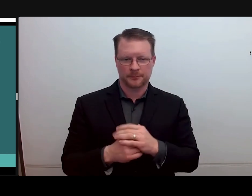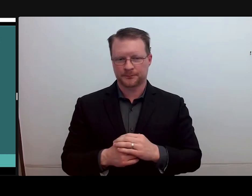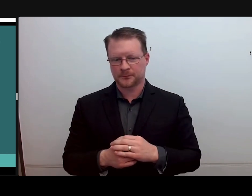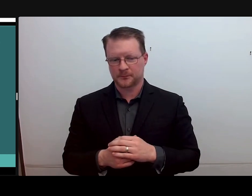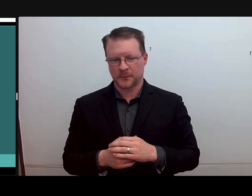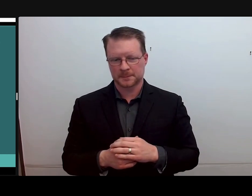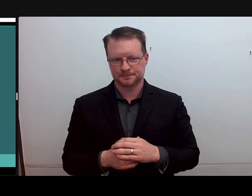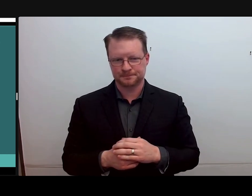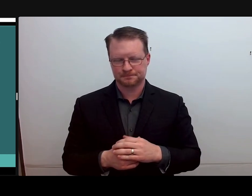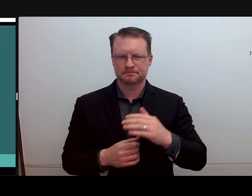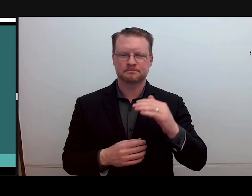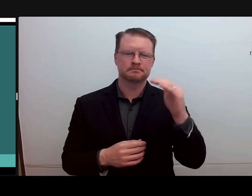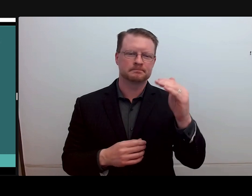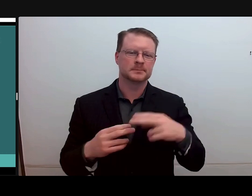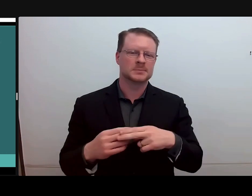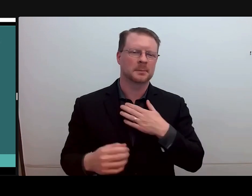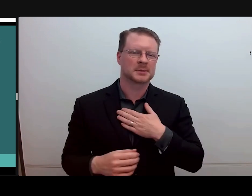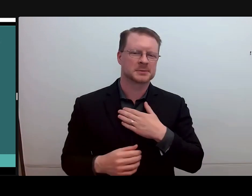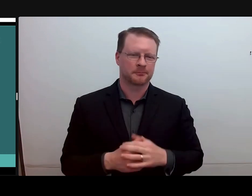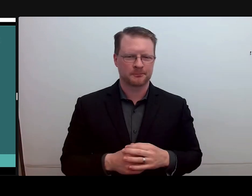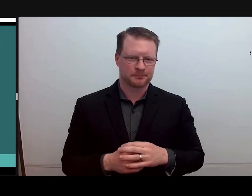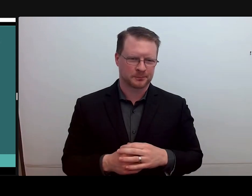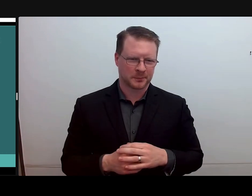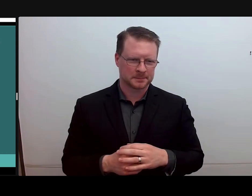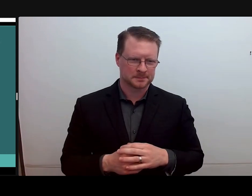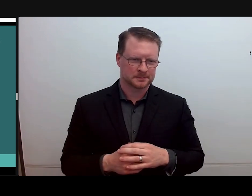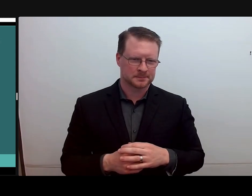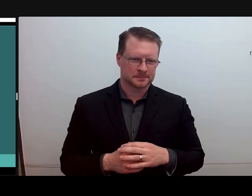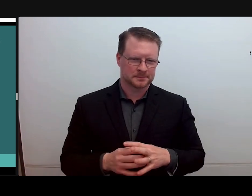and professionals may need as they matriculate professionally. Next slide, please.